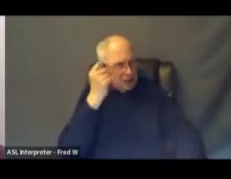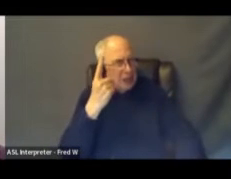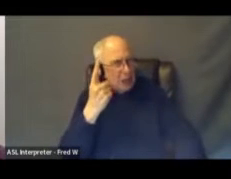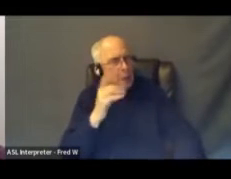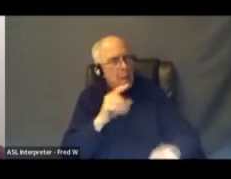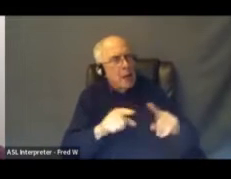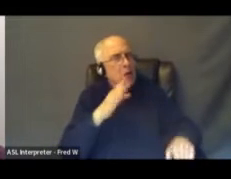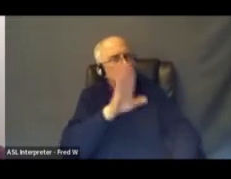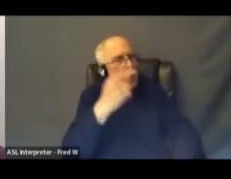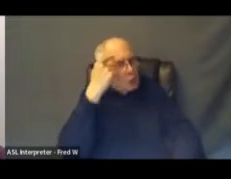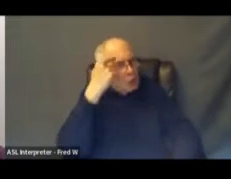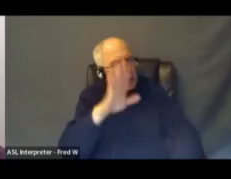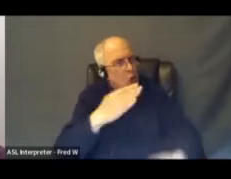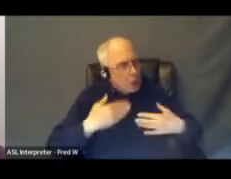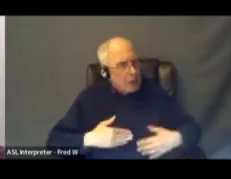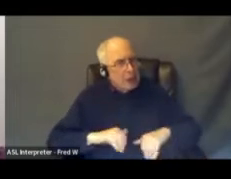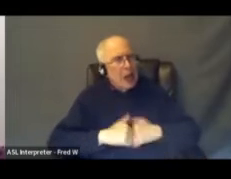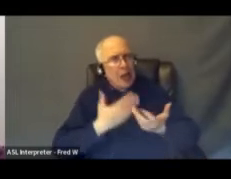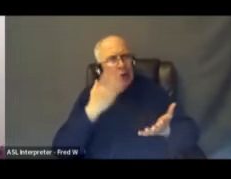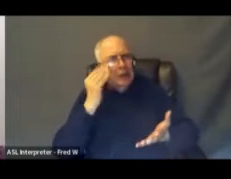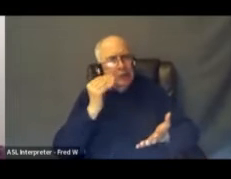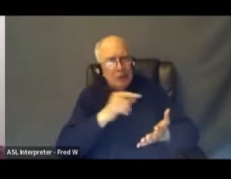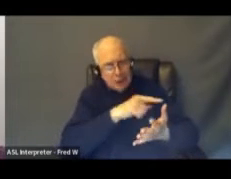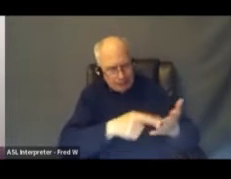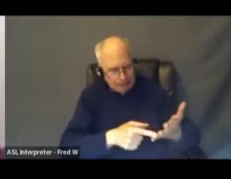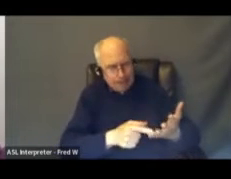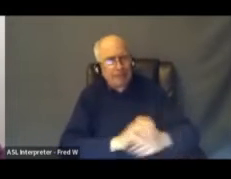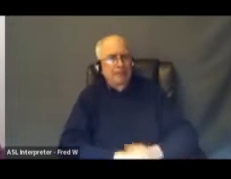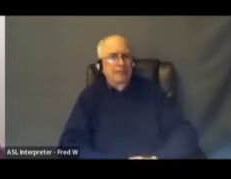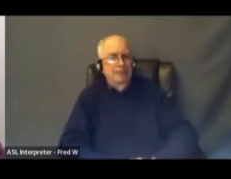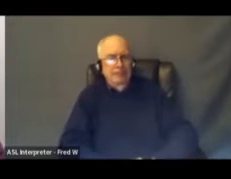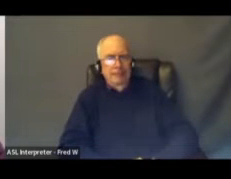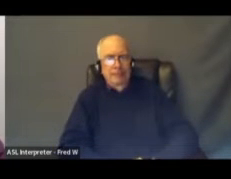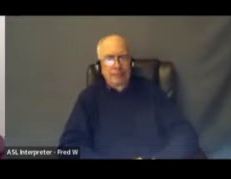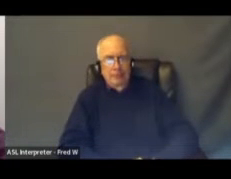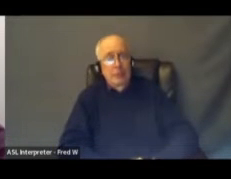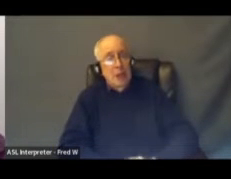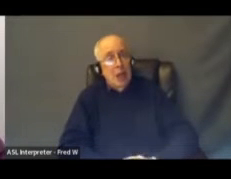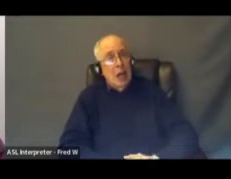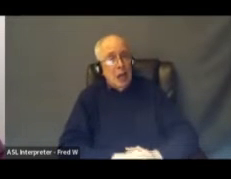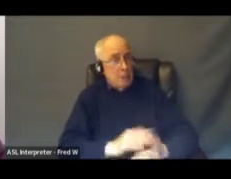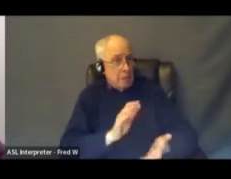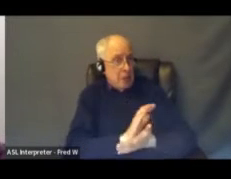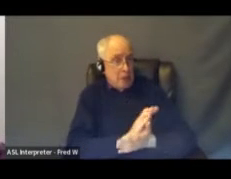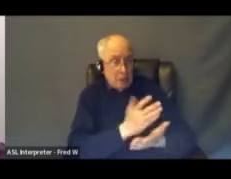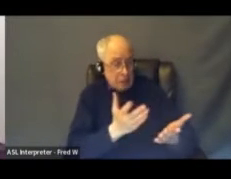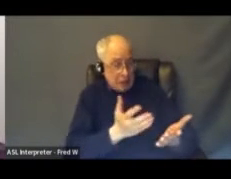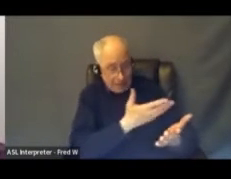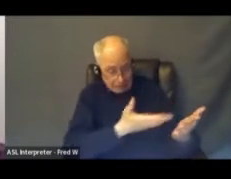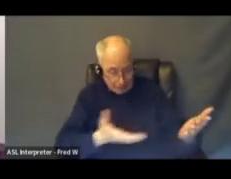various symptoms? Ah, with this being a large document, it's it goes over nine significant areas